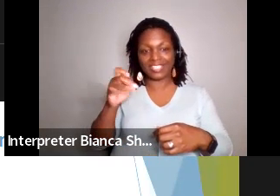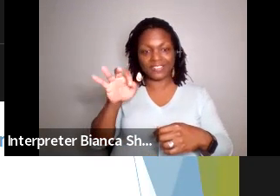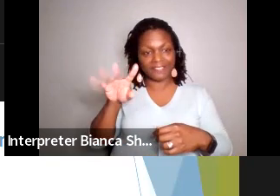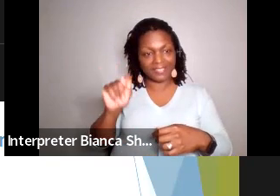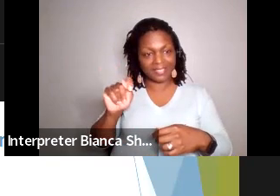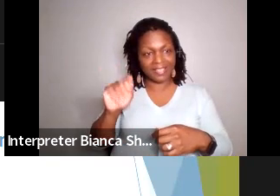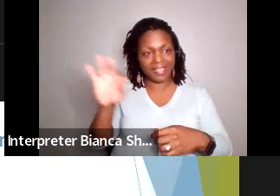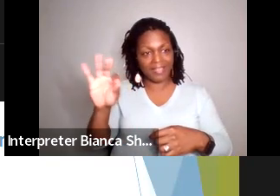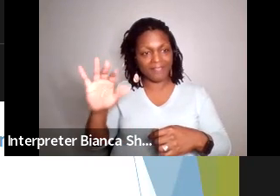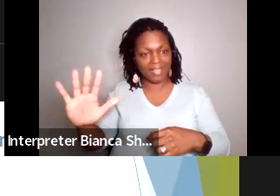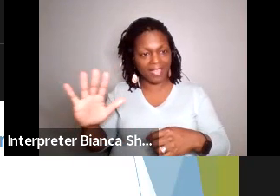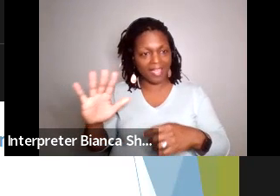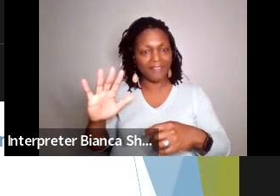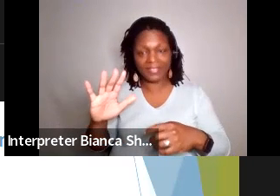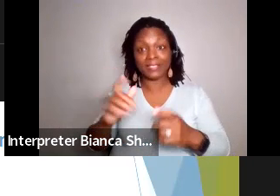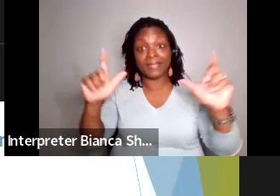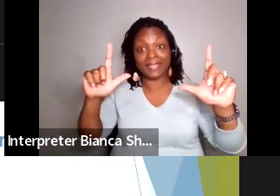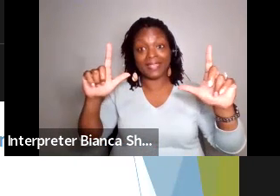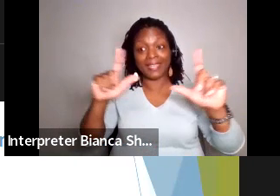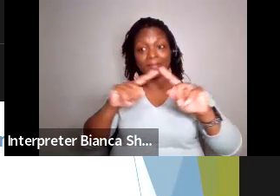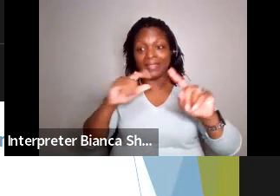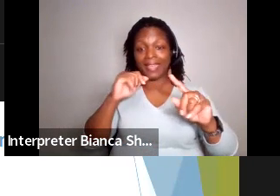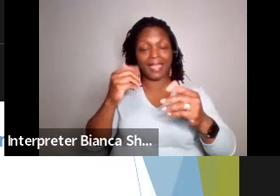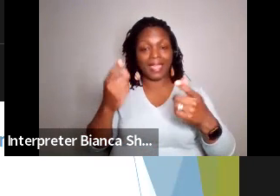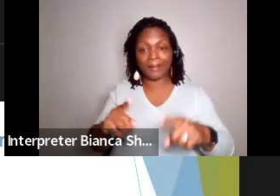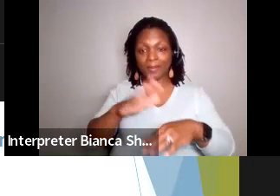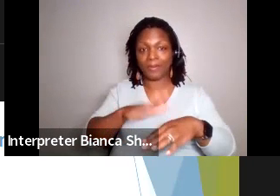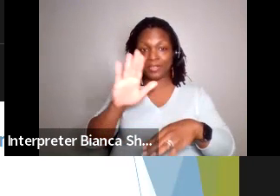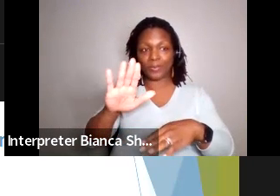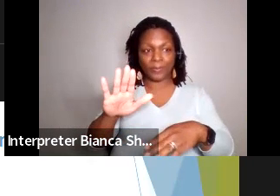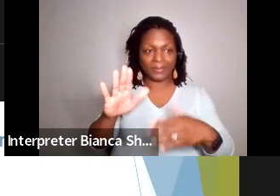But I think it's not happening on you guys screen That's Okay,